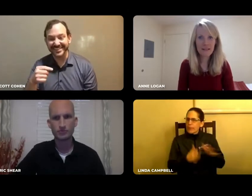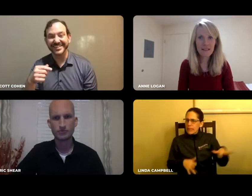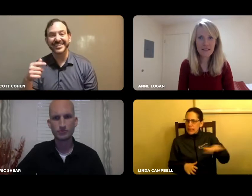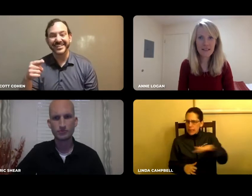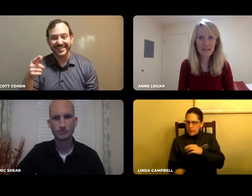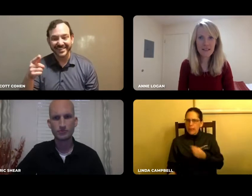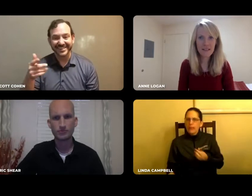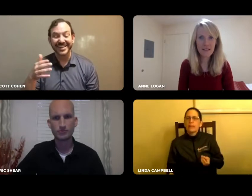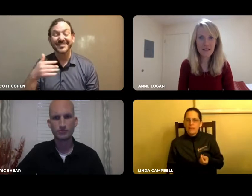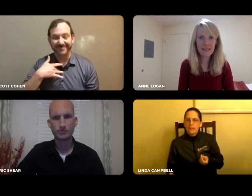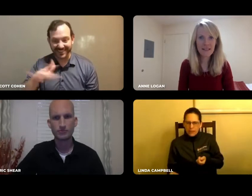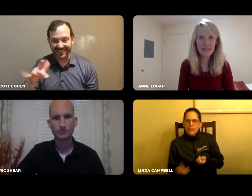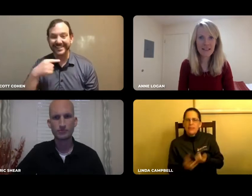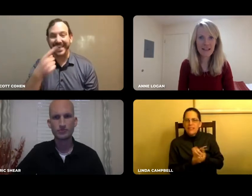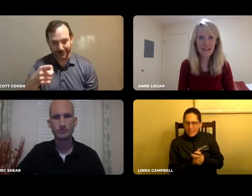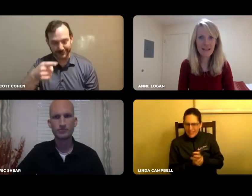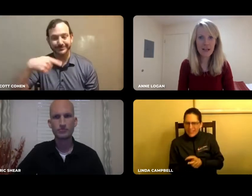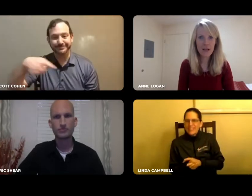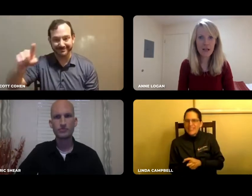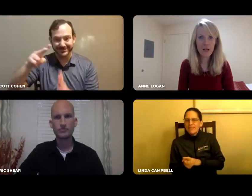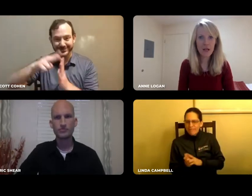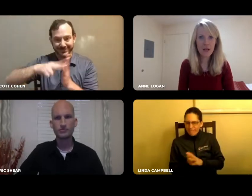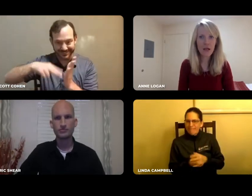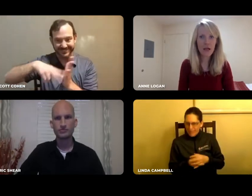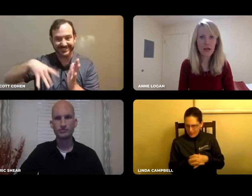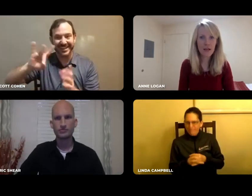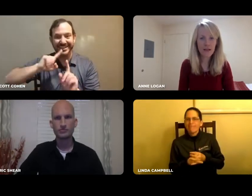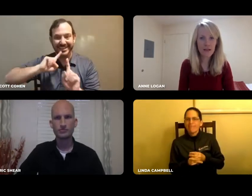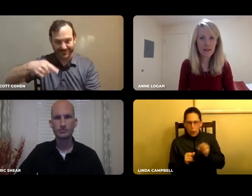So they'd tell you to Find your answer in a book?